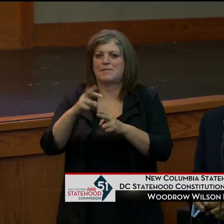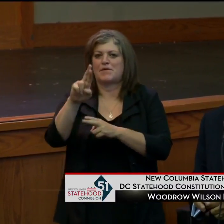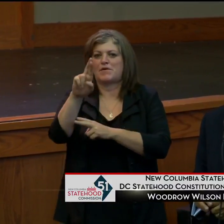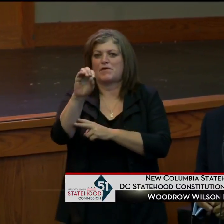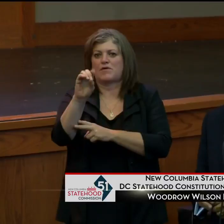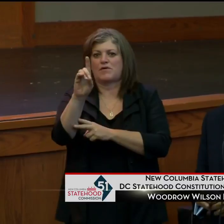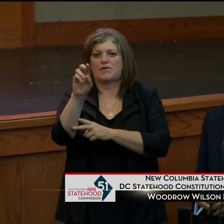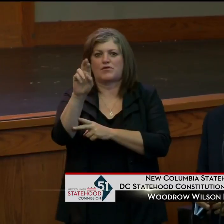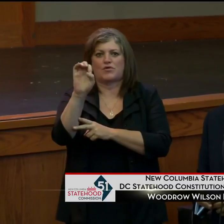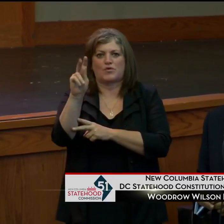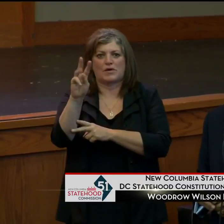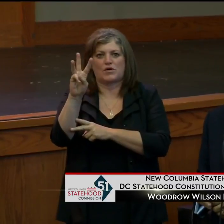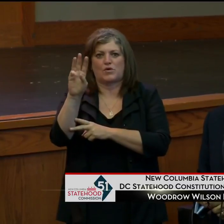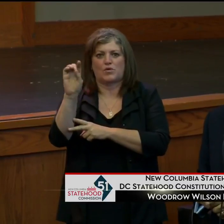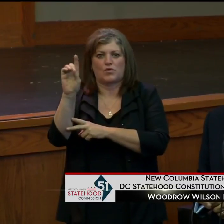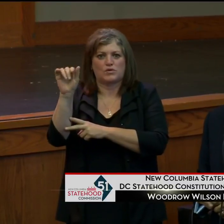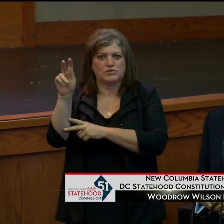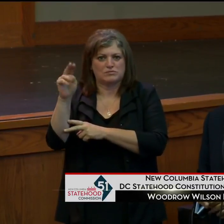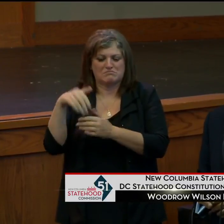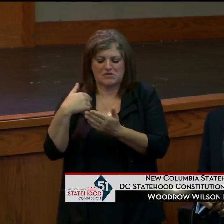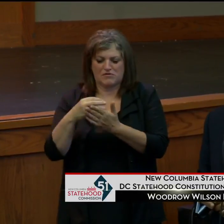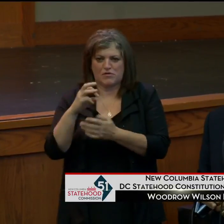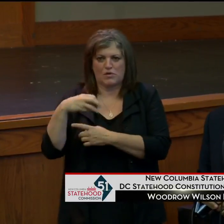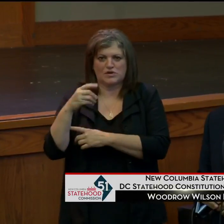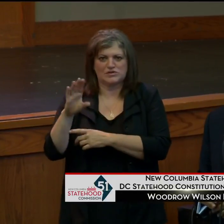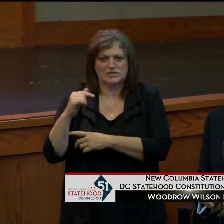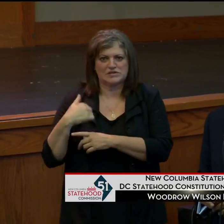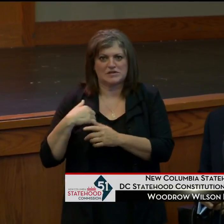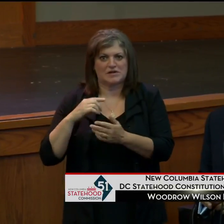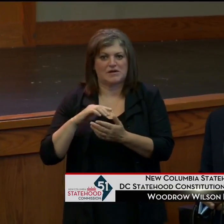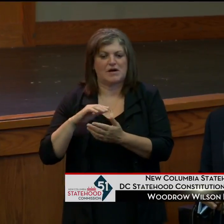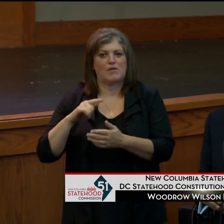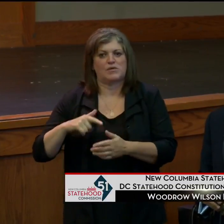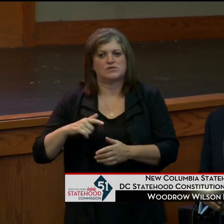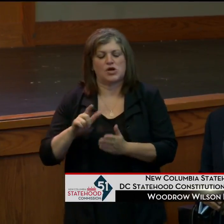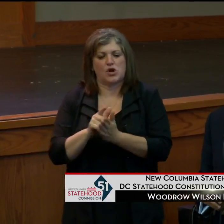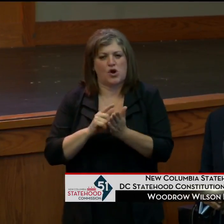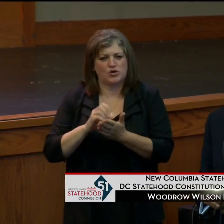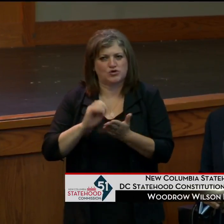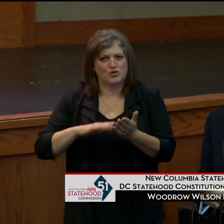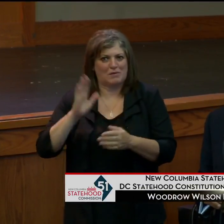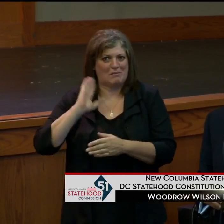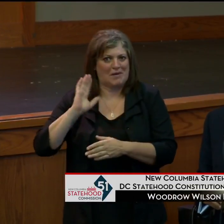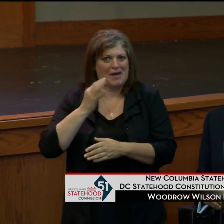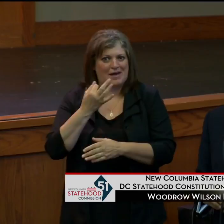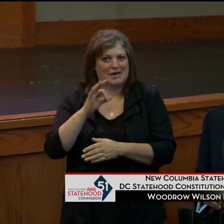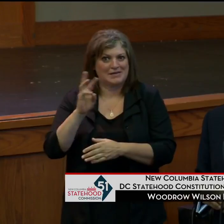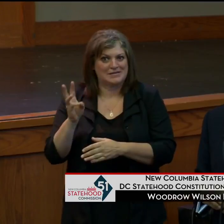I CAME TO WASHINGTON, D.C. TO BE A YOUNG LAW STUDENT IN 1969.